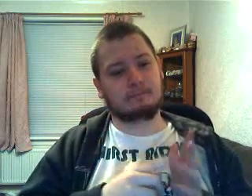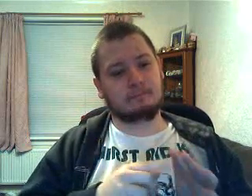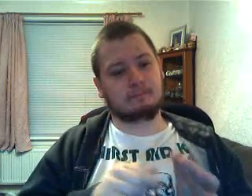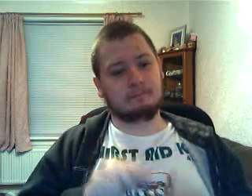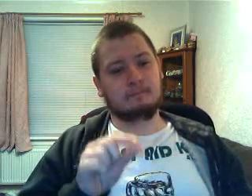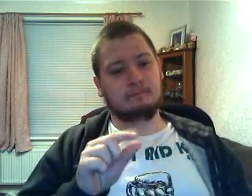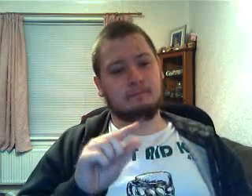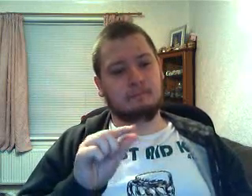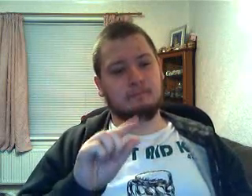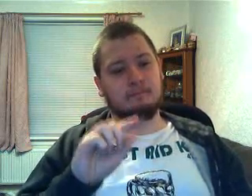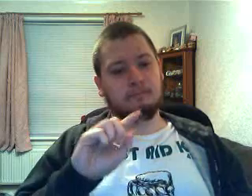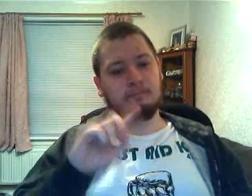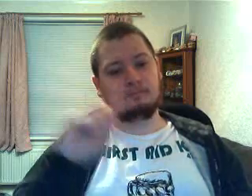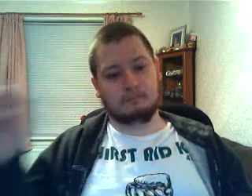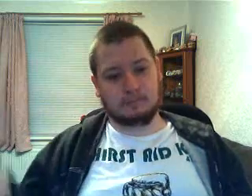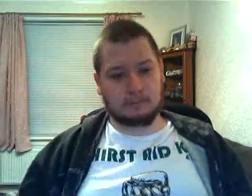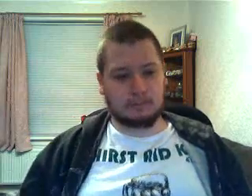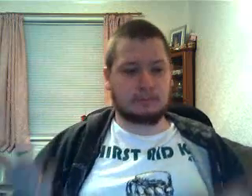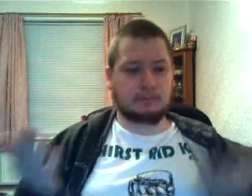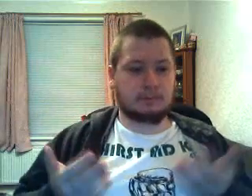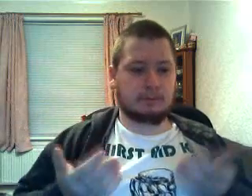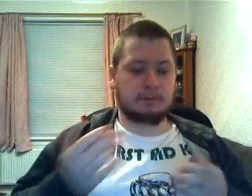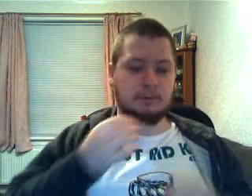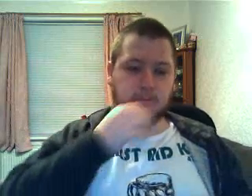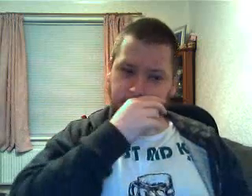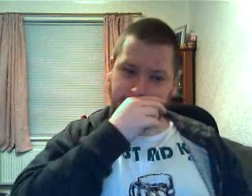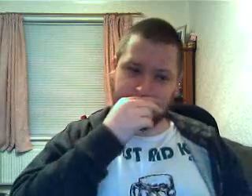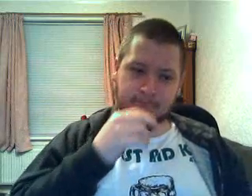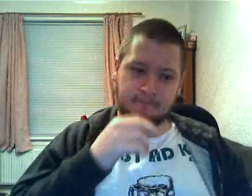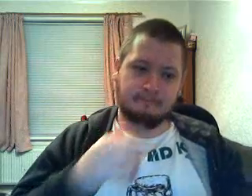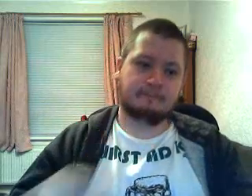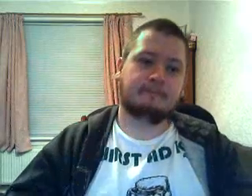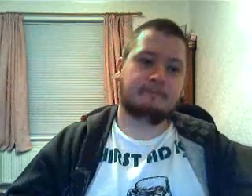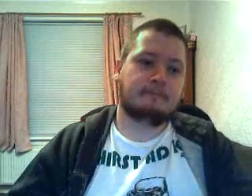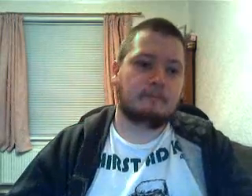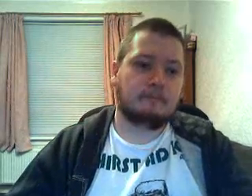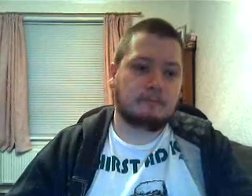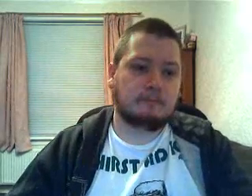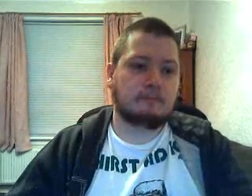little later today (Bye - vlog#4 might be up later)